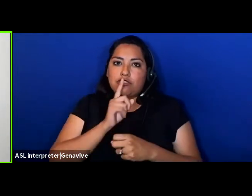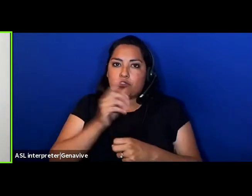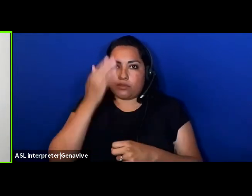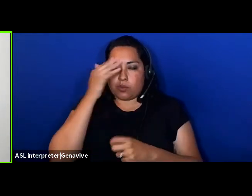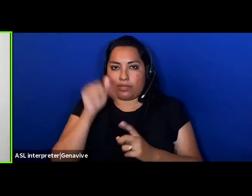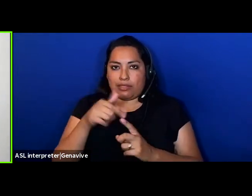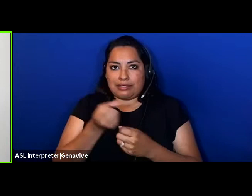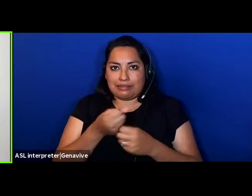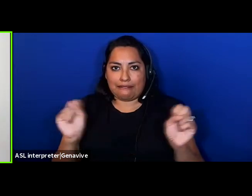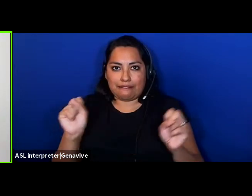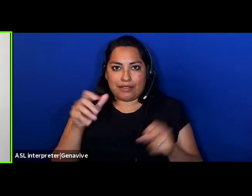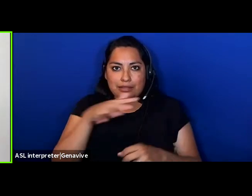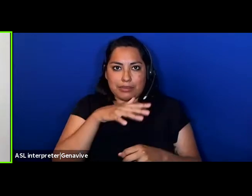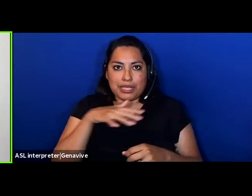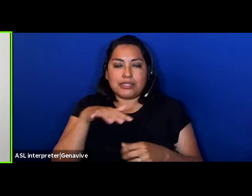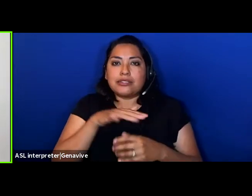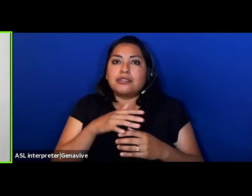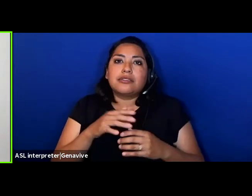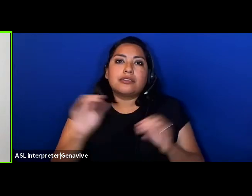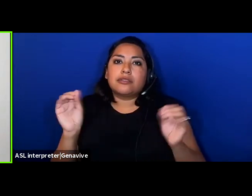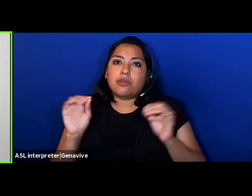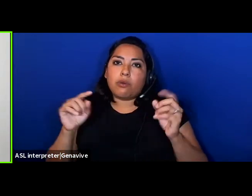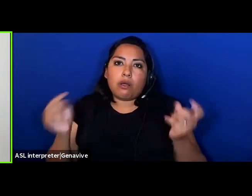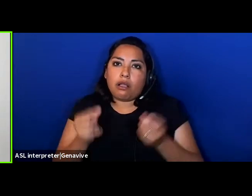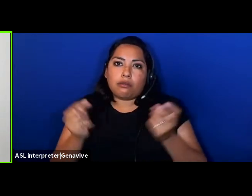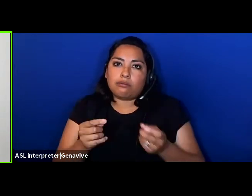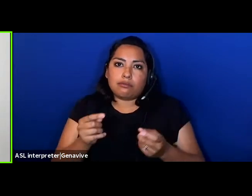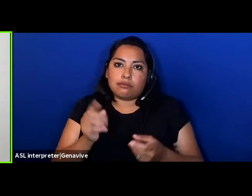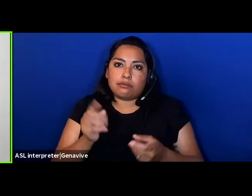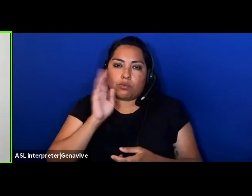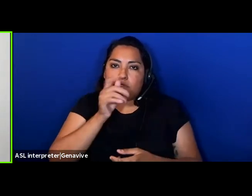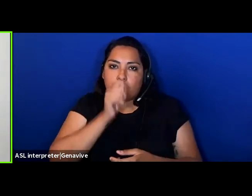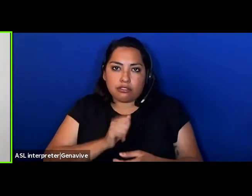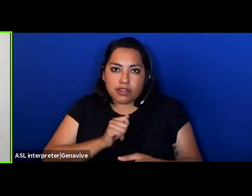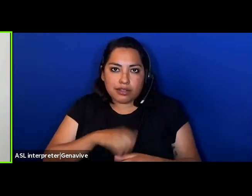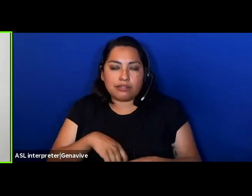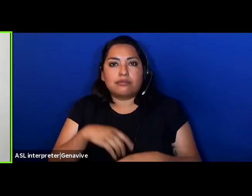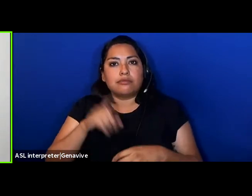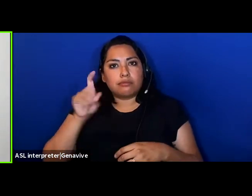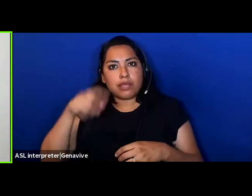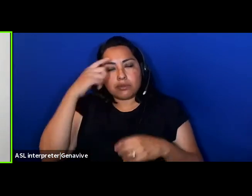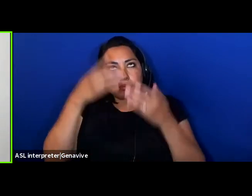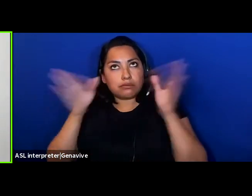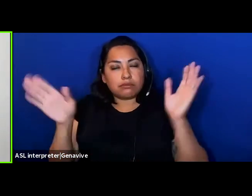harm will not be tolerated, that being open to new ideas. All of these things are so important.